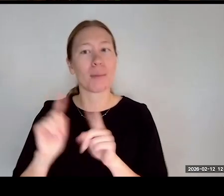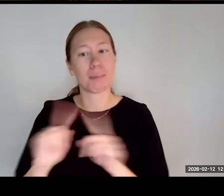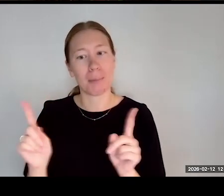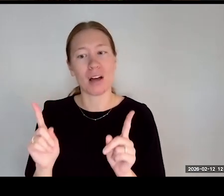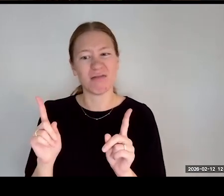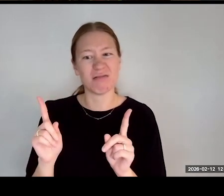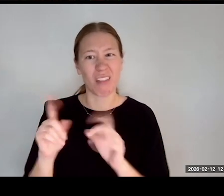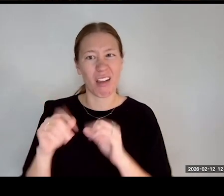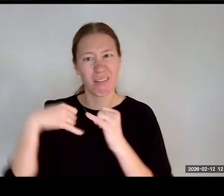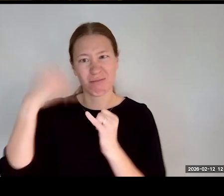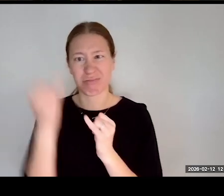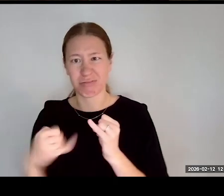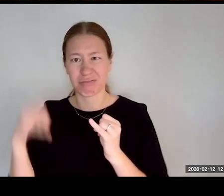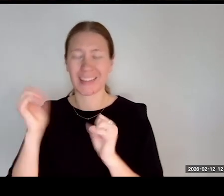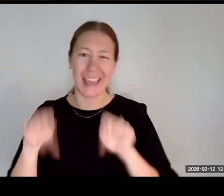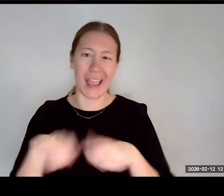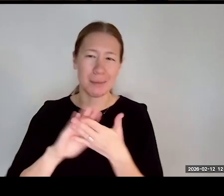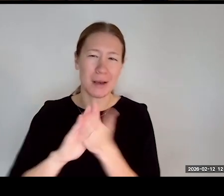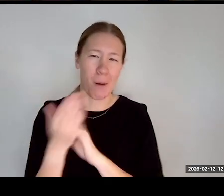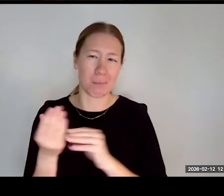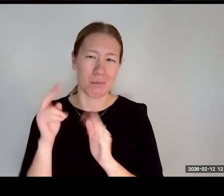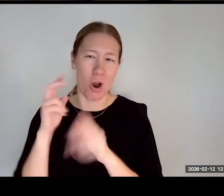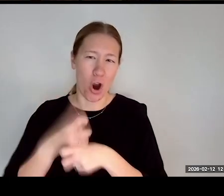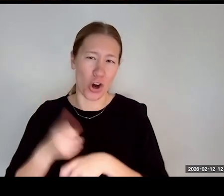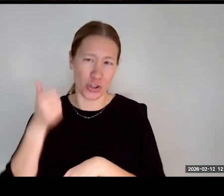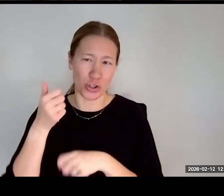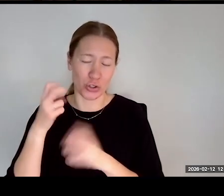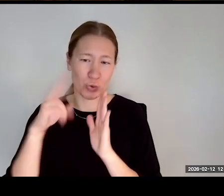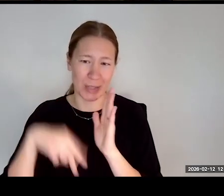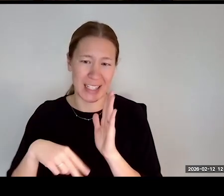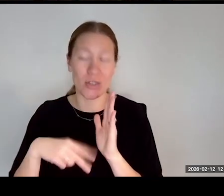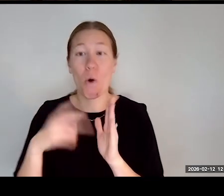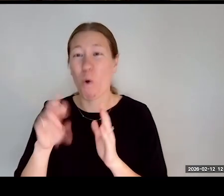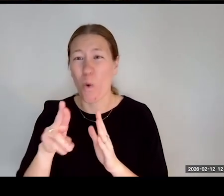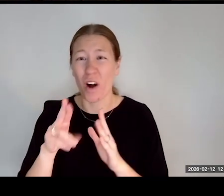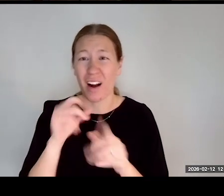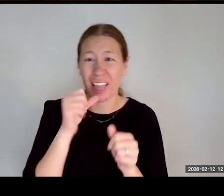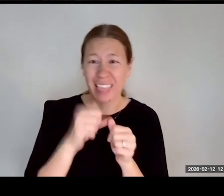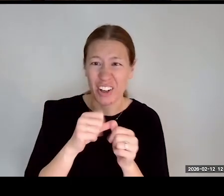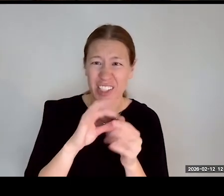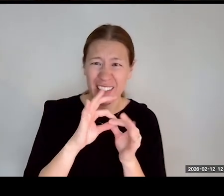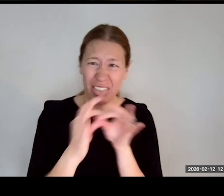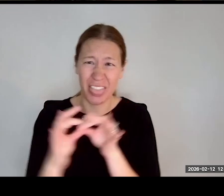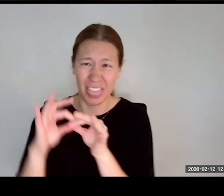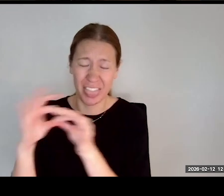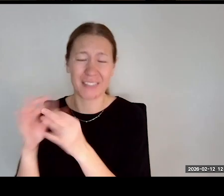can make things harder to read. And Serifs that connect letters can make font hard to read. And italicization does make font hard to read.